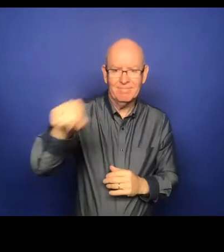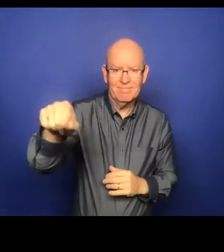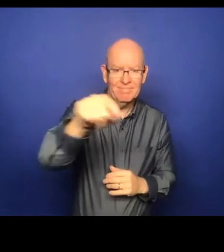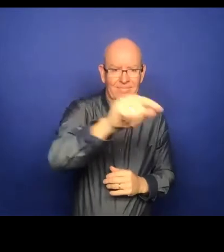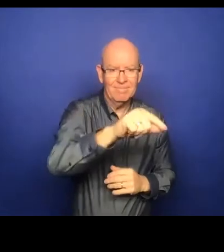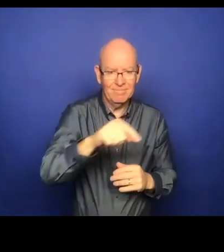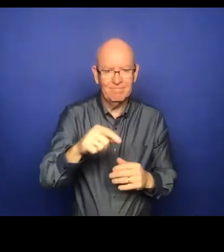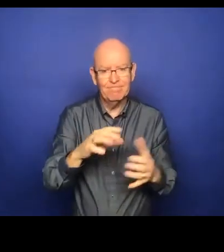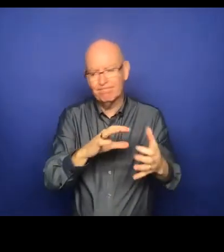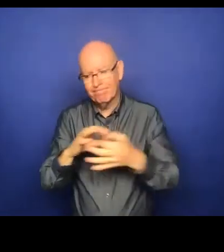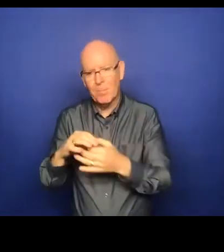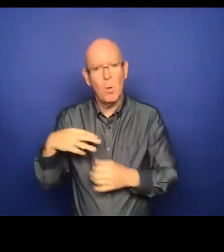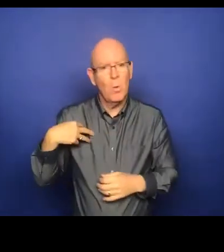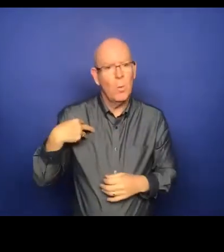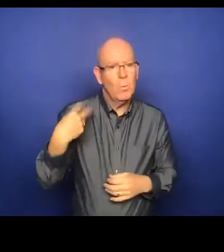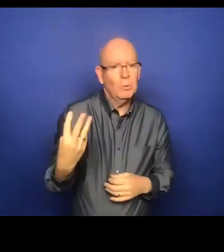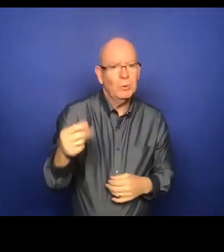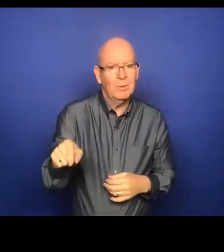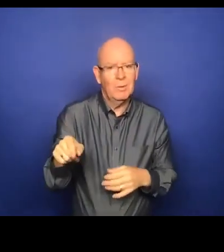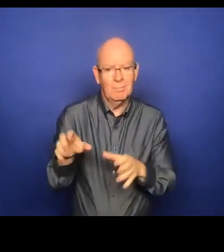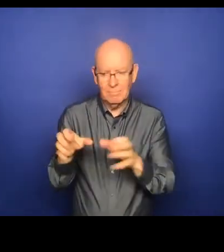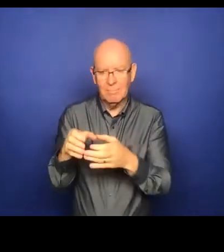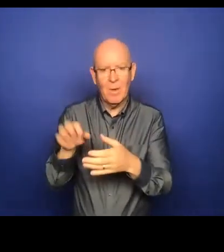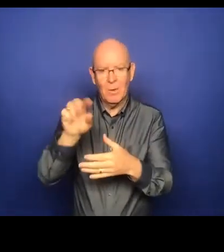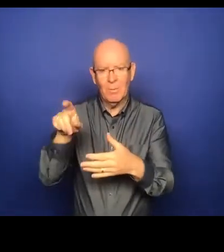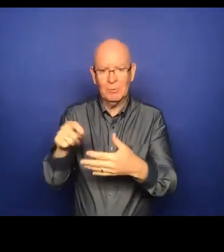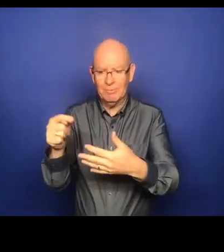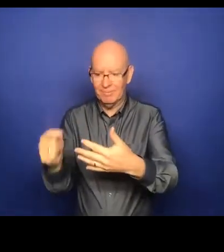. The ESCW